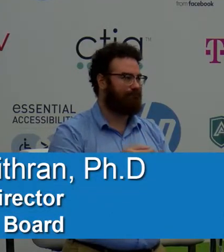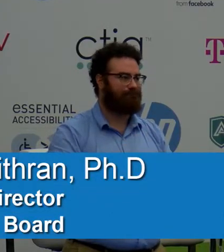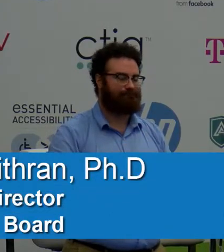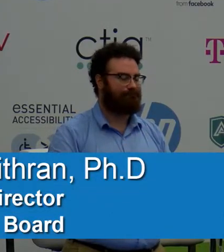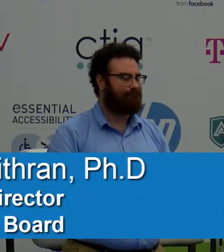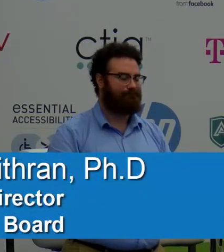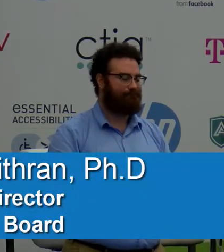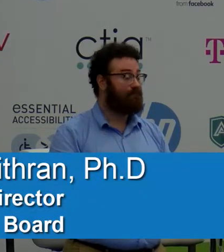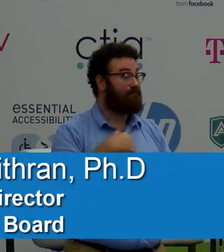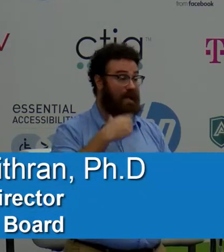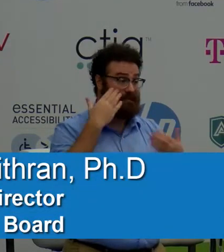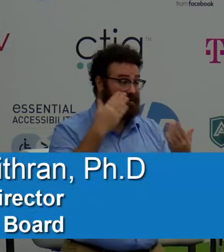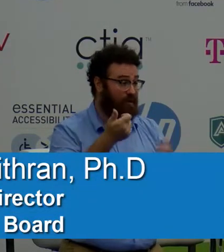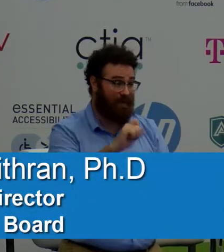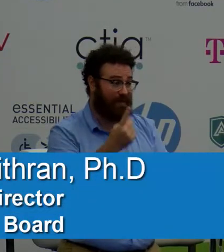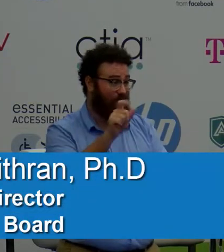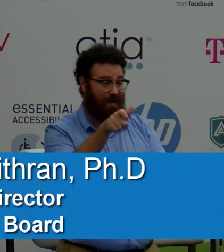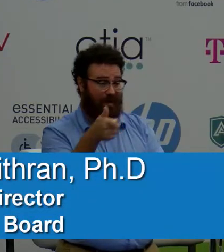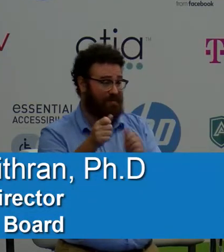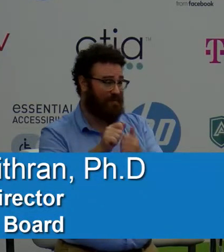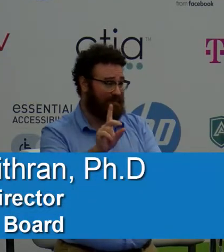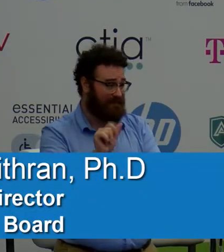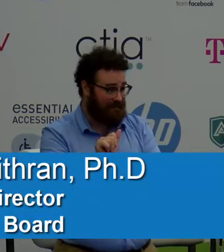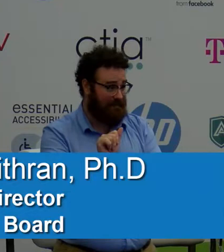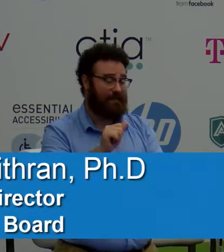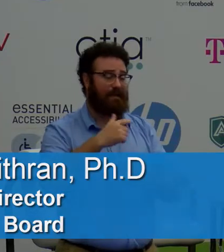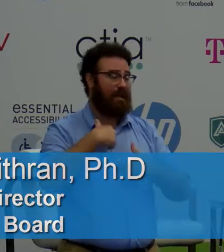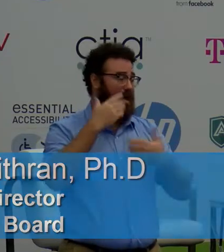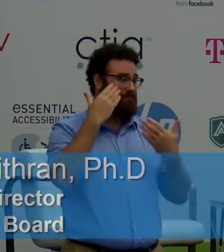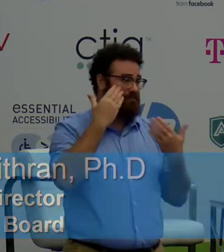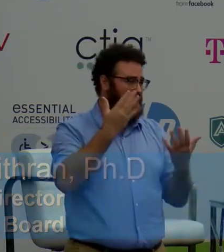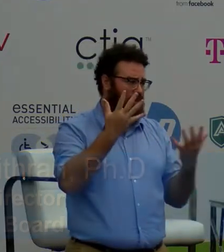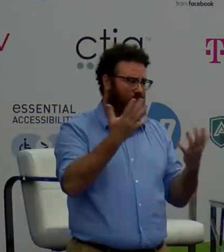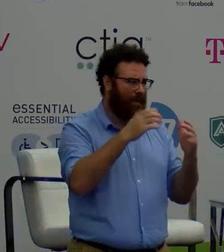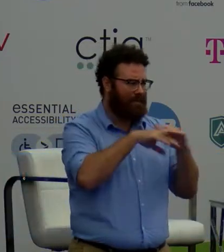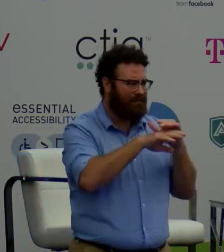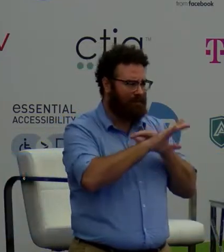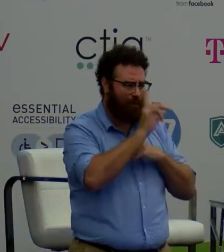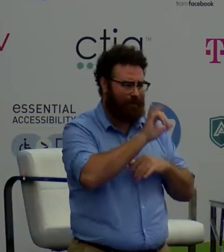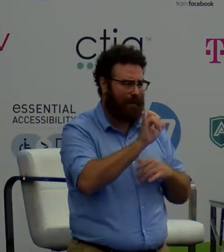Did not know anyone with a disability, not know what accessibility could look like.